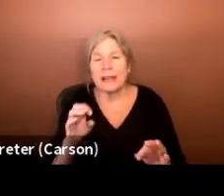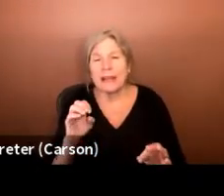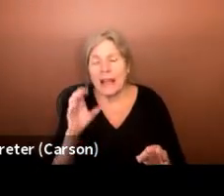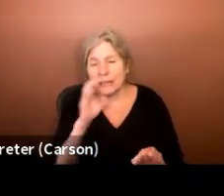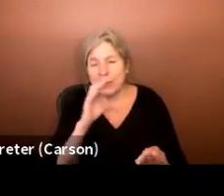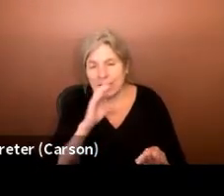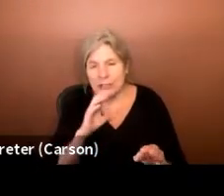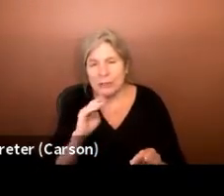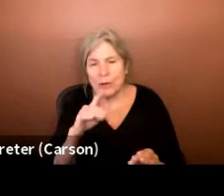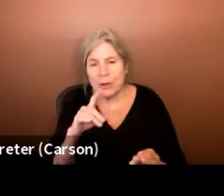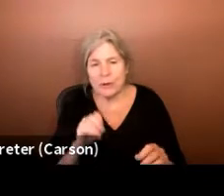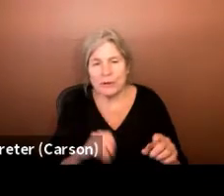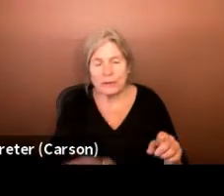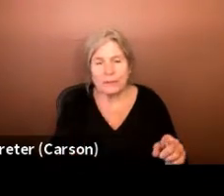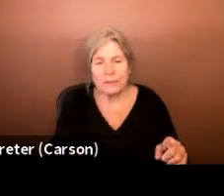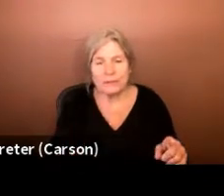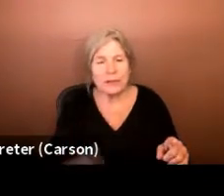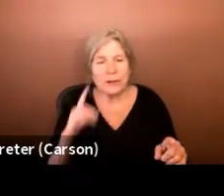. >>>: Darren in a circle.